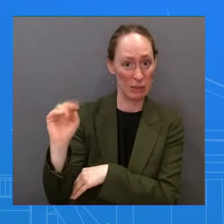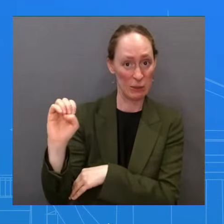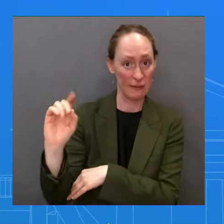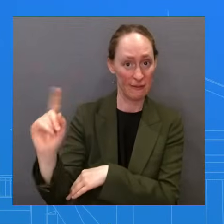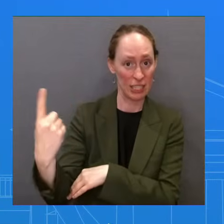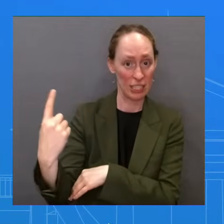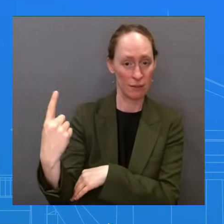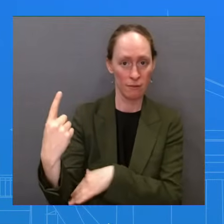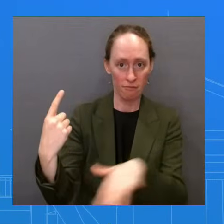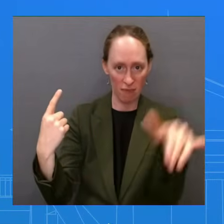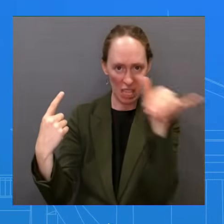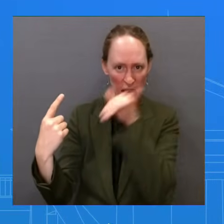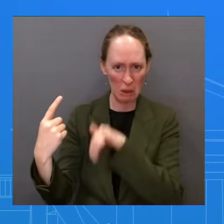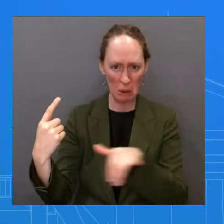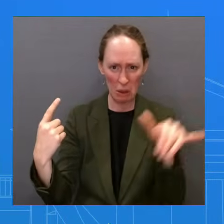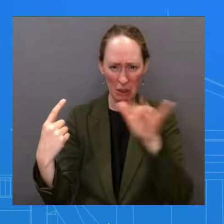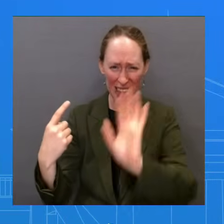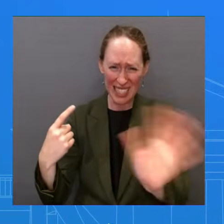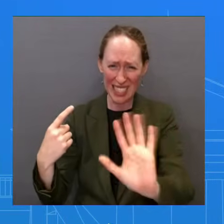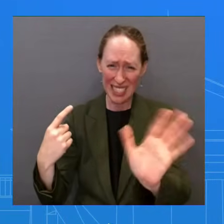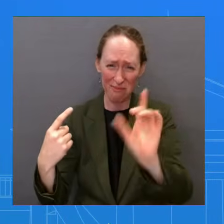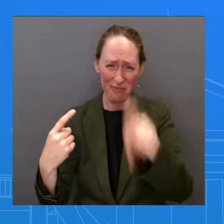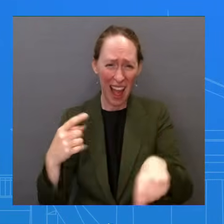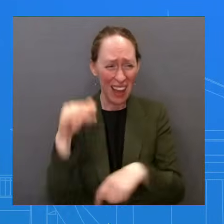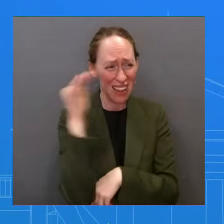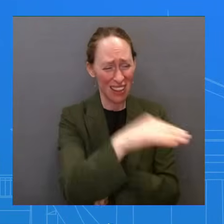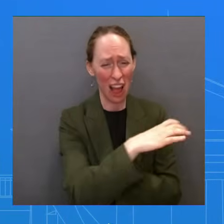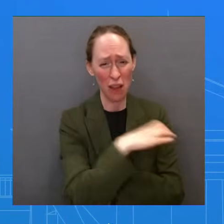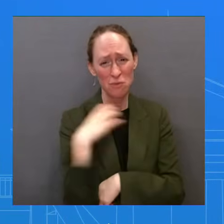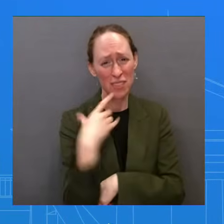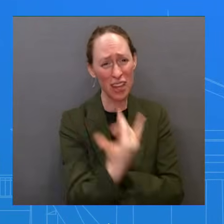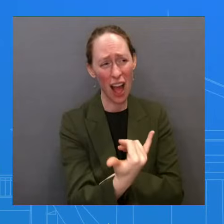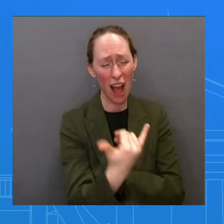Republicans to stop the brinksmanship and act to prevent default,